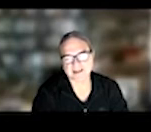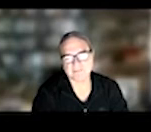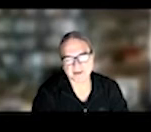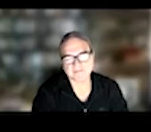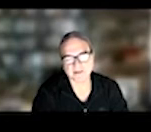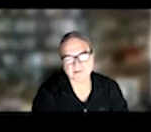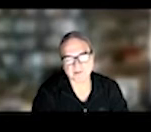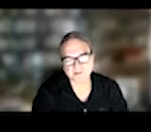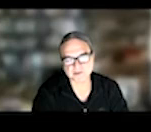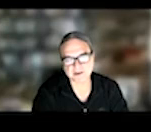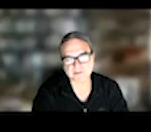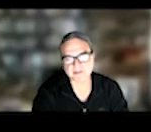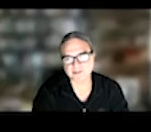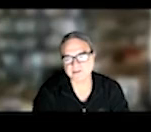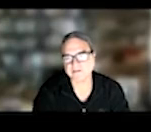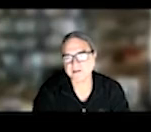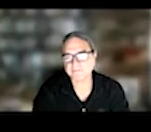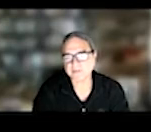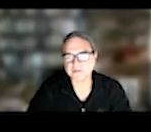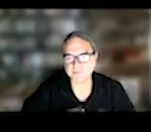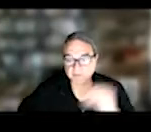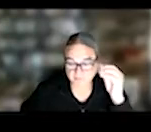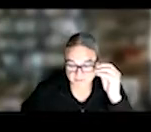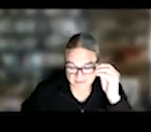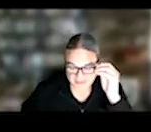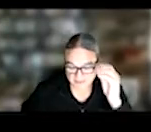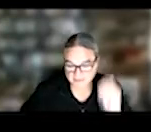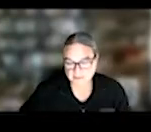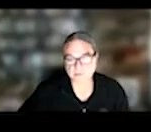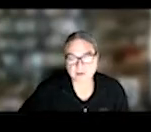Money Follows the Person Tribal Initiative. Now what's beautiful about that is that it's working